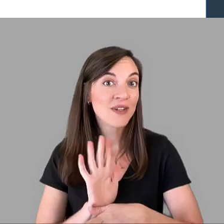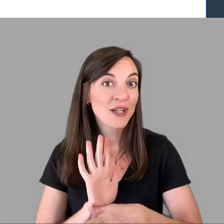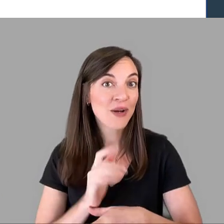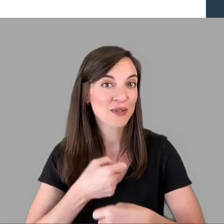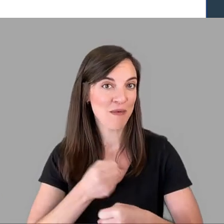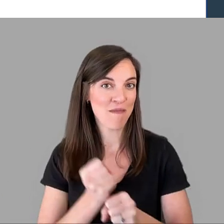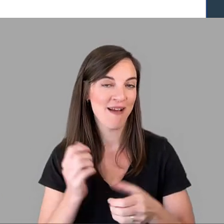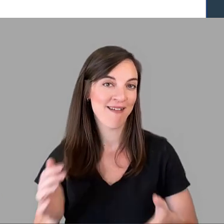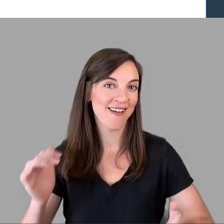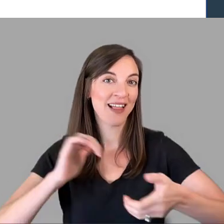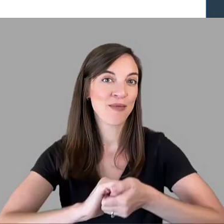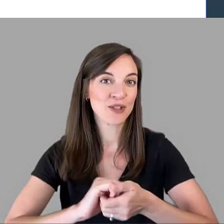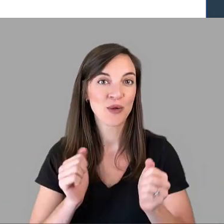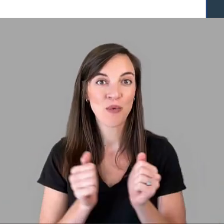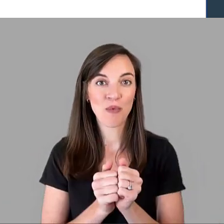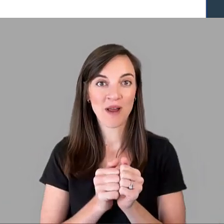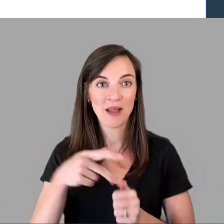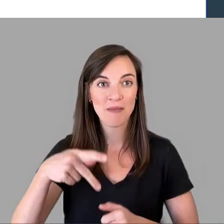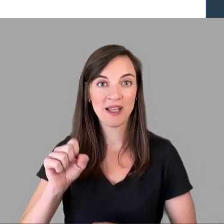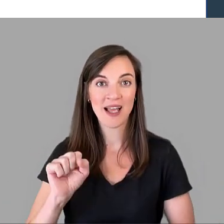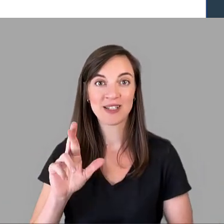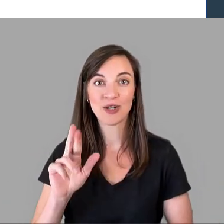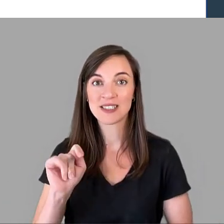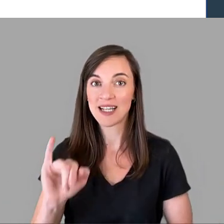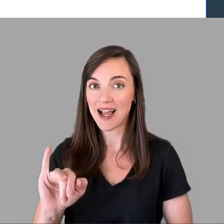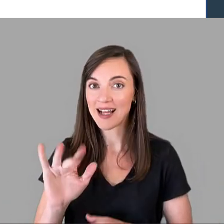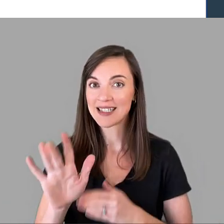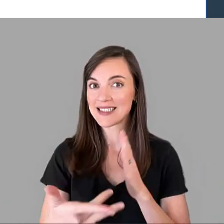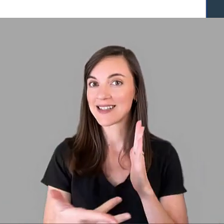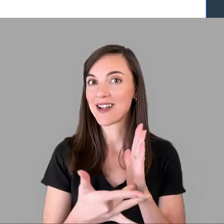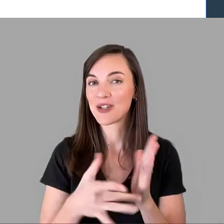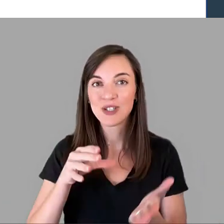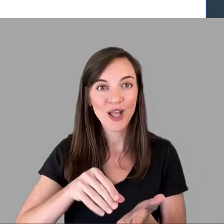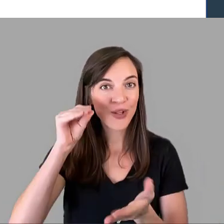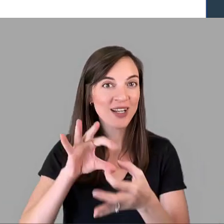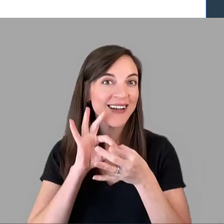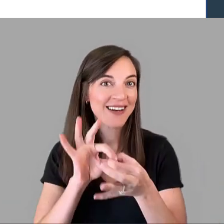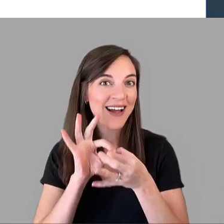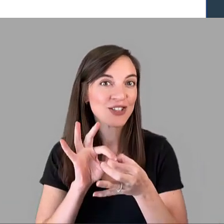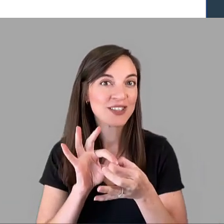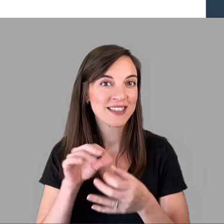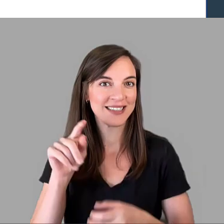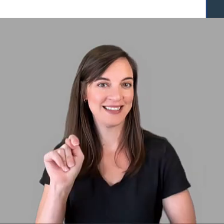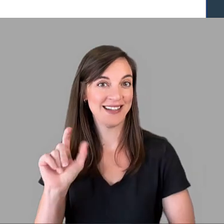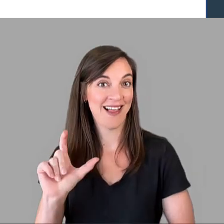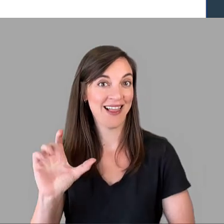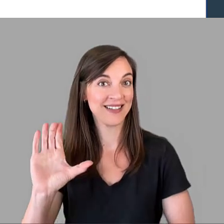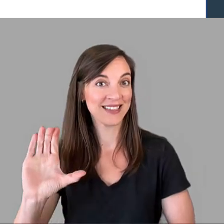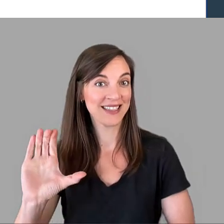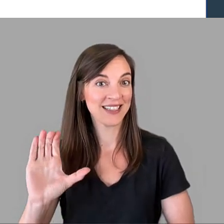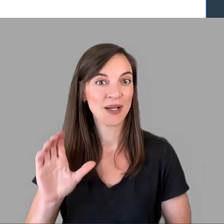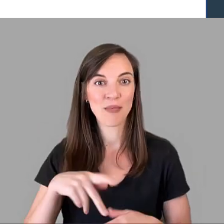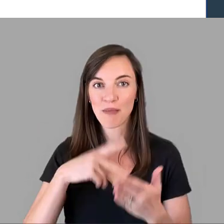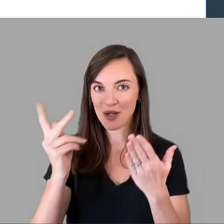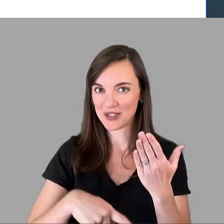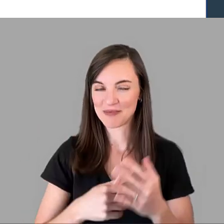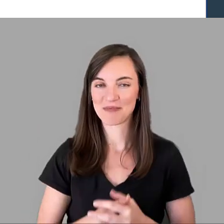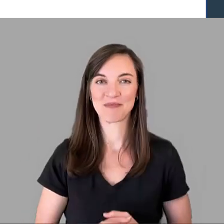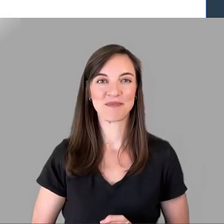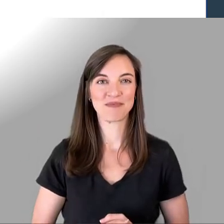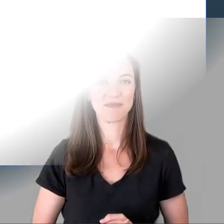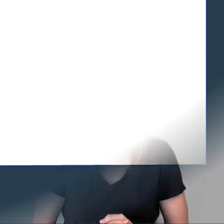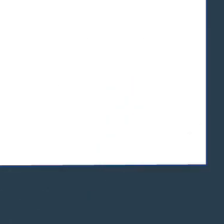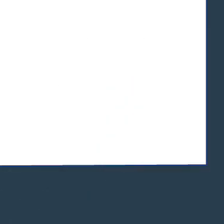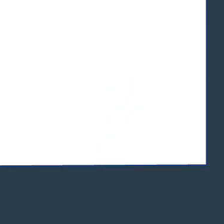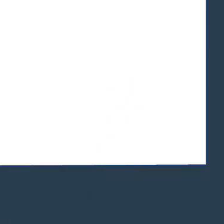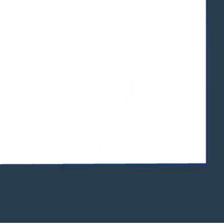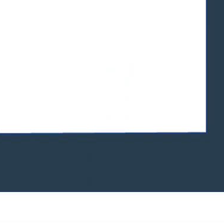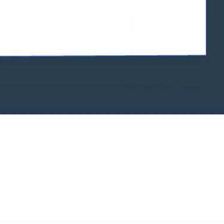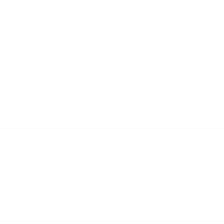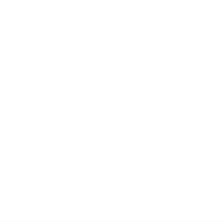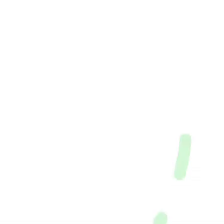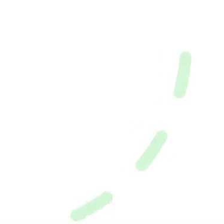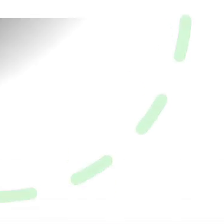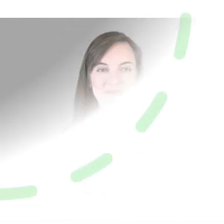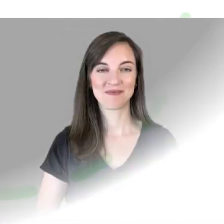collaboration with the Ps/RtI Technology and Learning Connections (TLC) project.